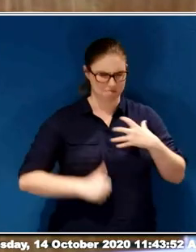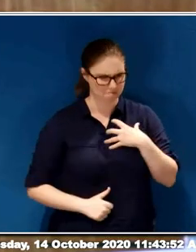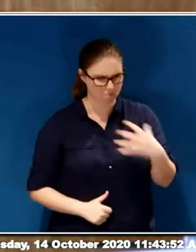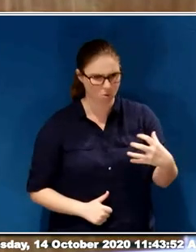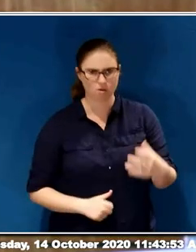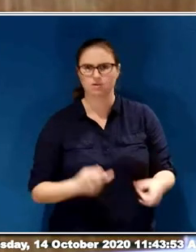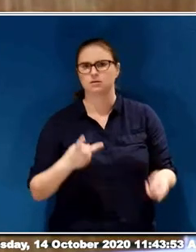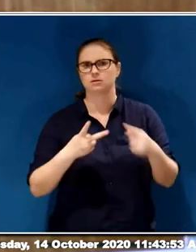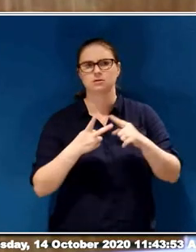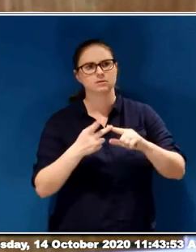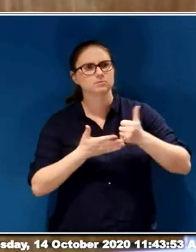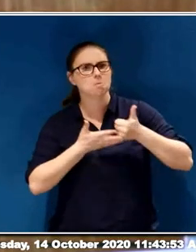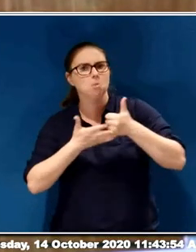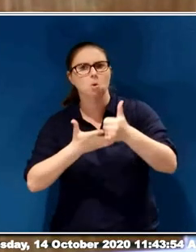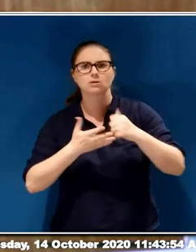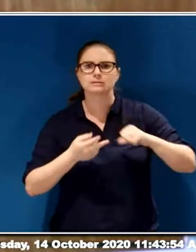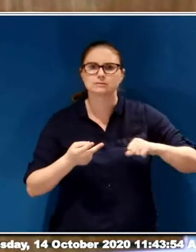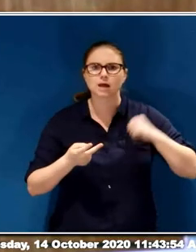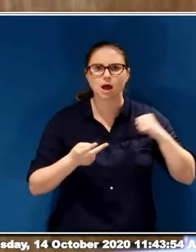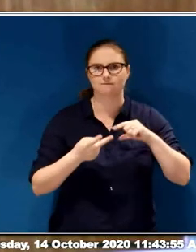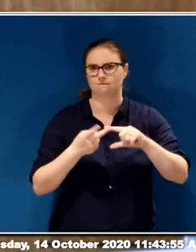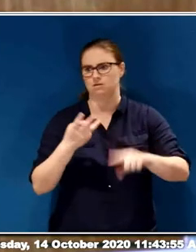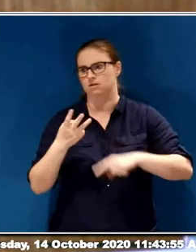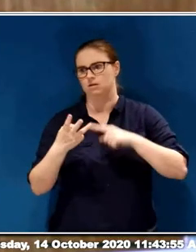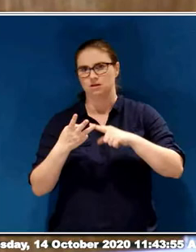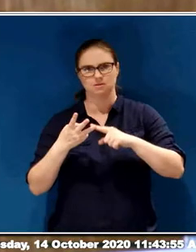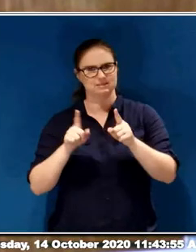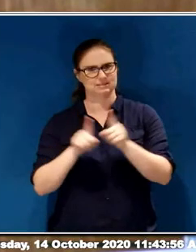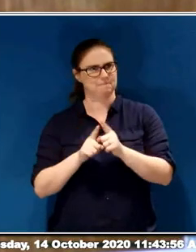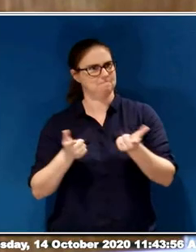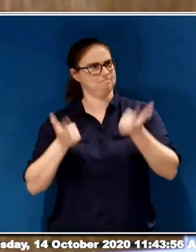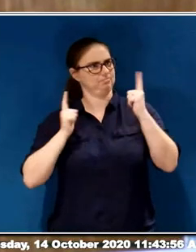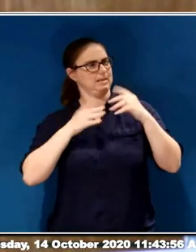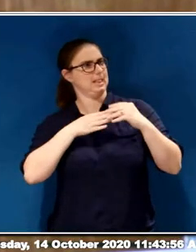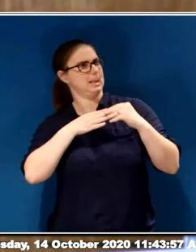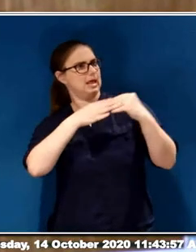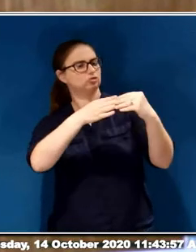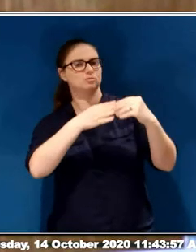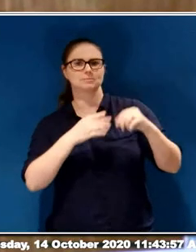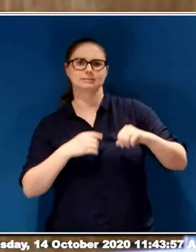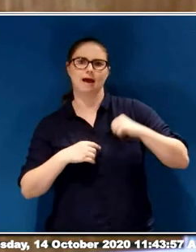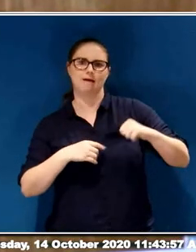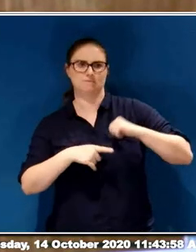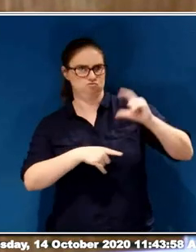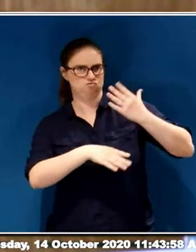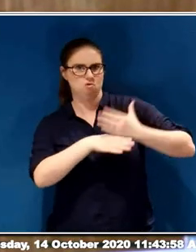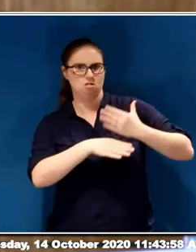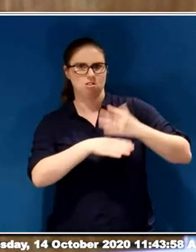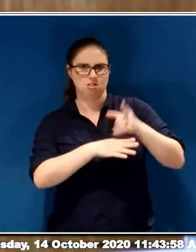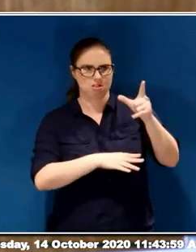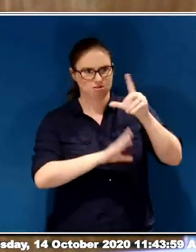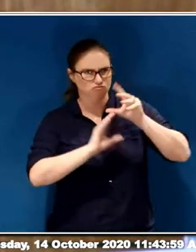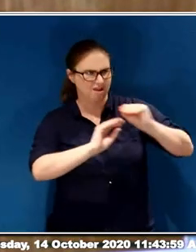leadership --- people in leadership roles, for them to understand autism